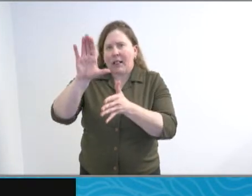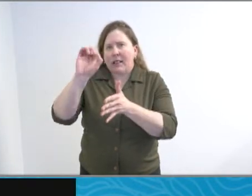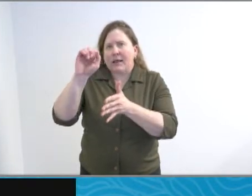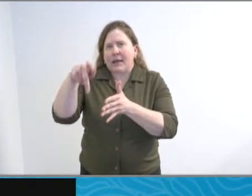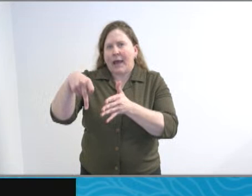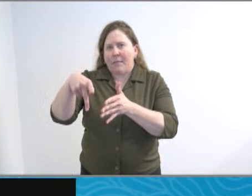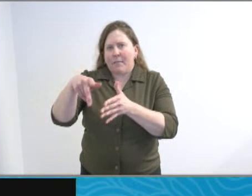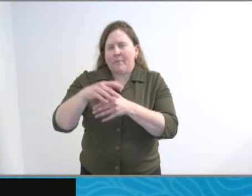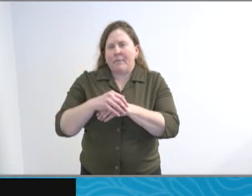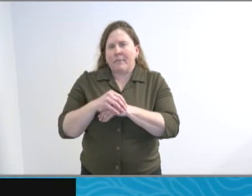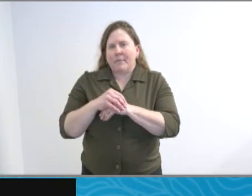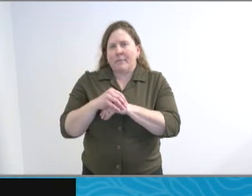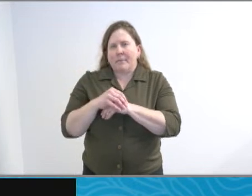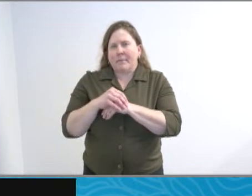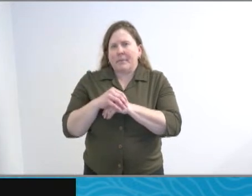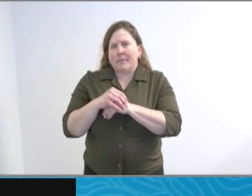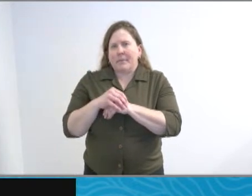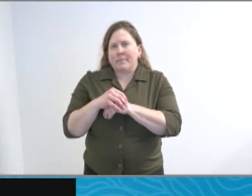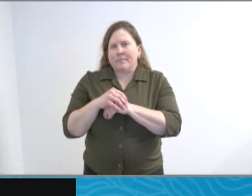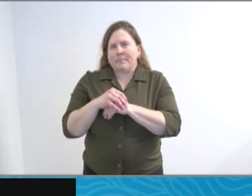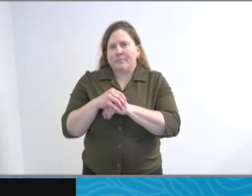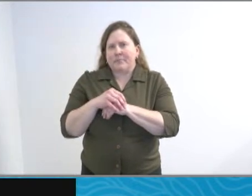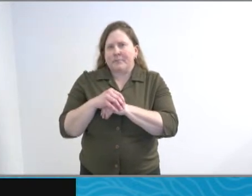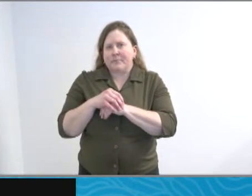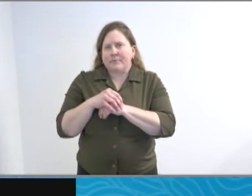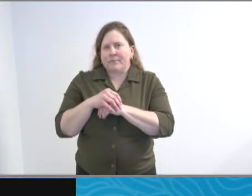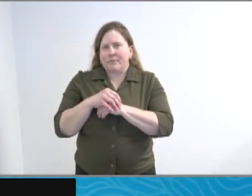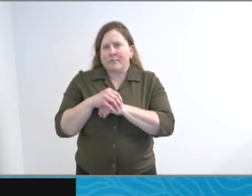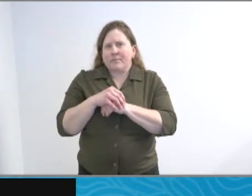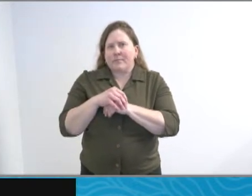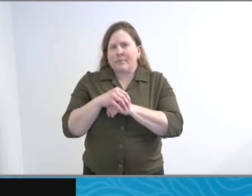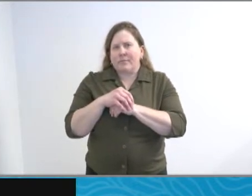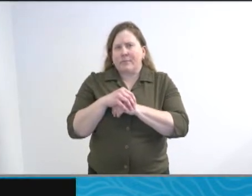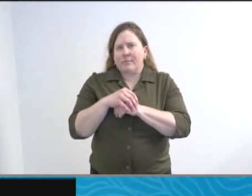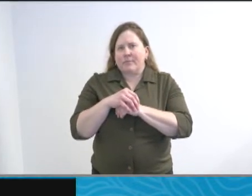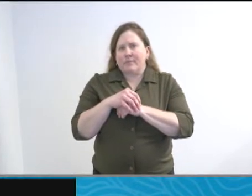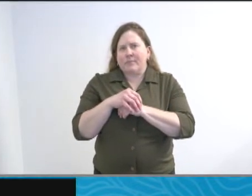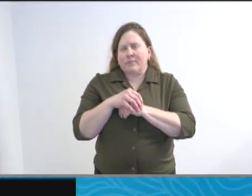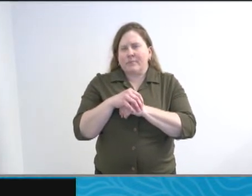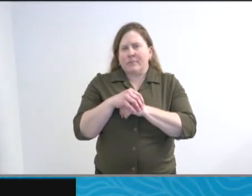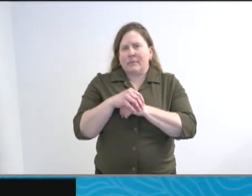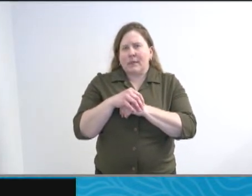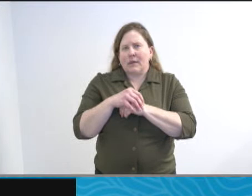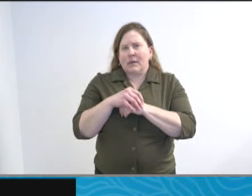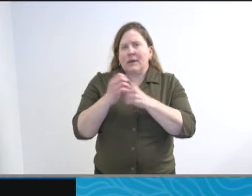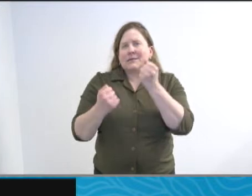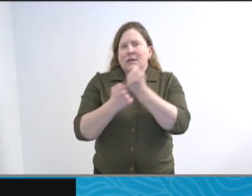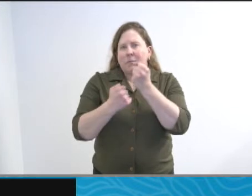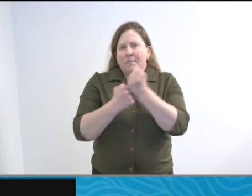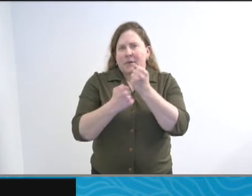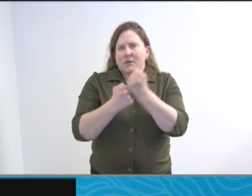that area, you'll see that that's both those two figures. Supplemental concentration and base give you